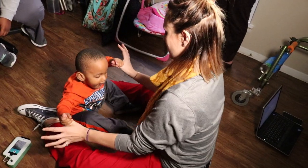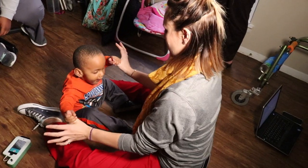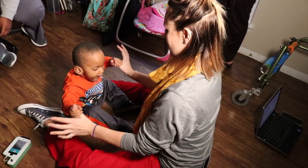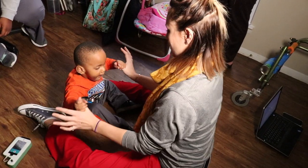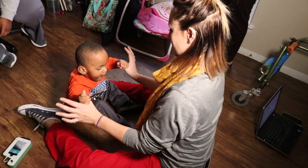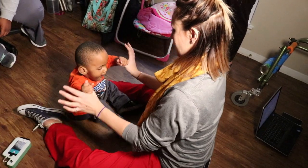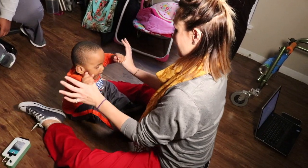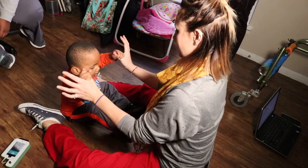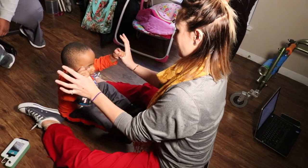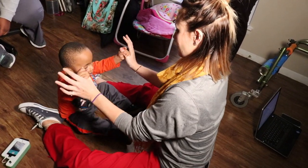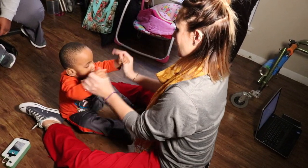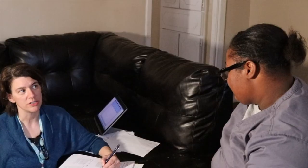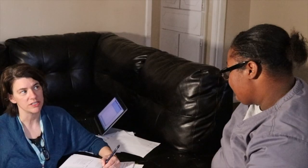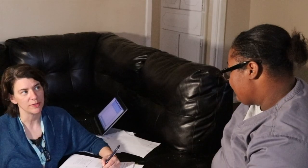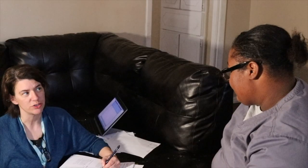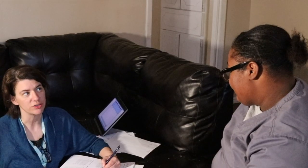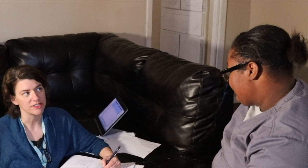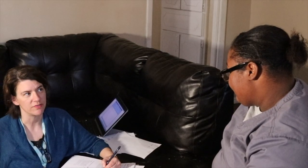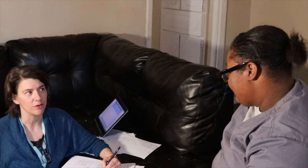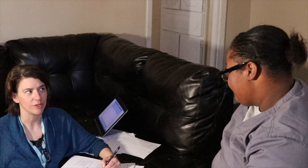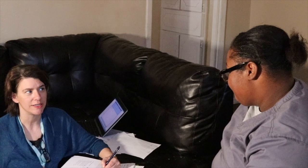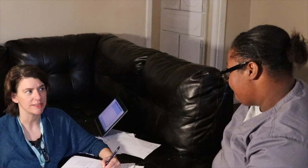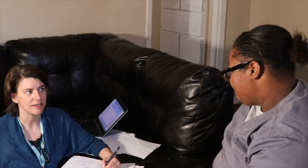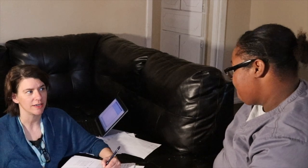How about feelings of pleasure or displeasure? Does he vocalize that?